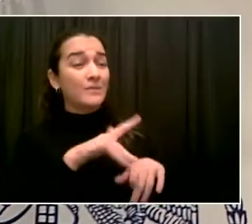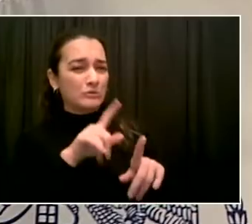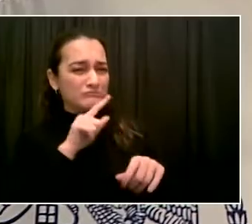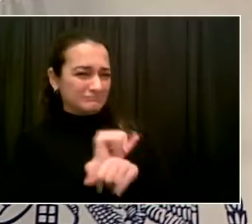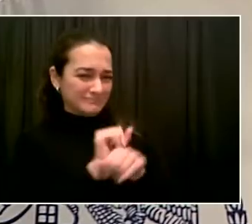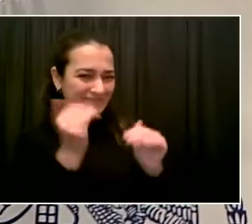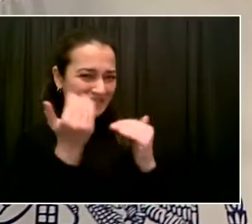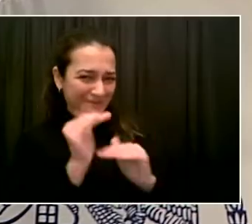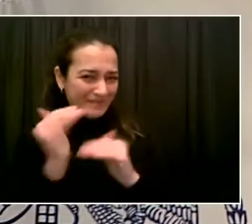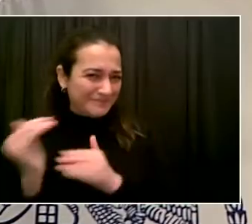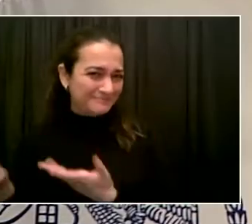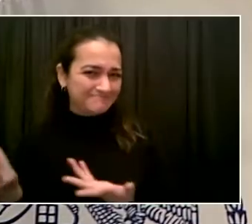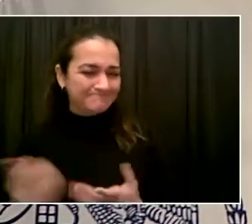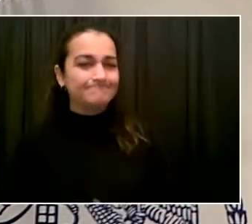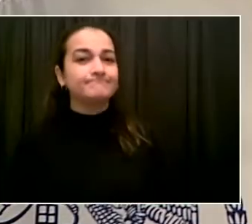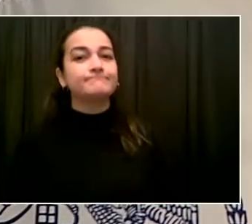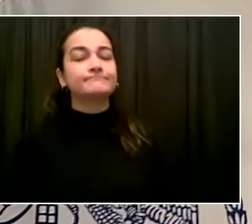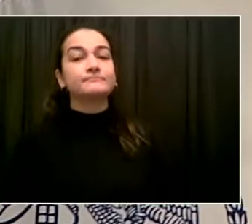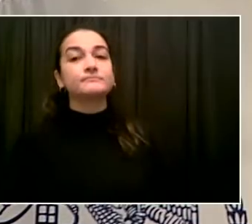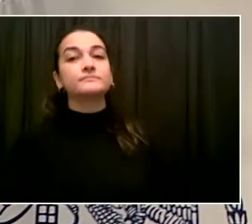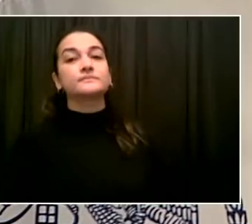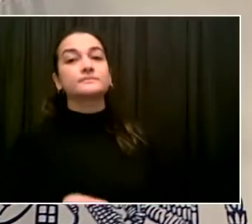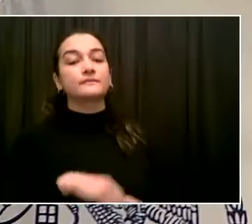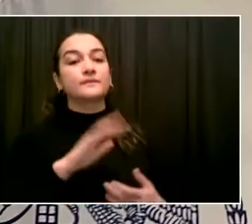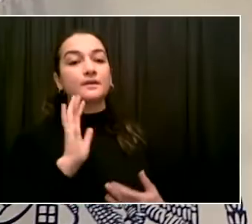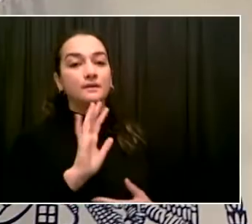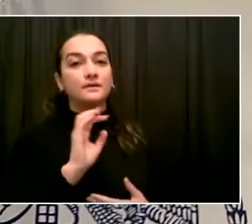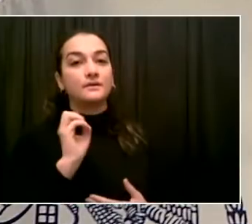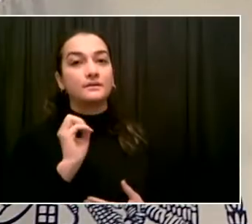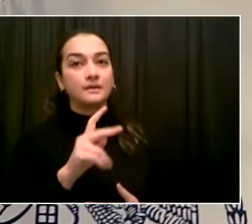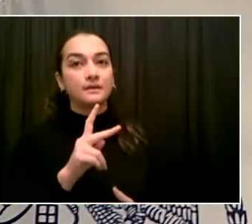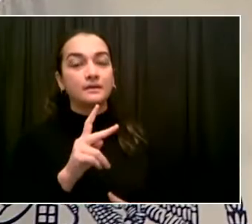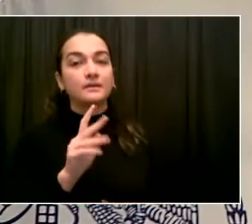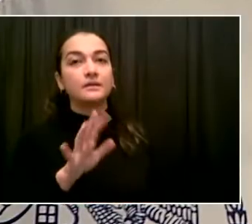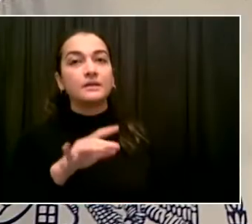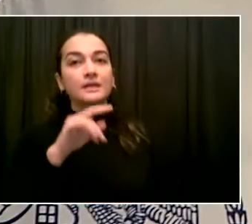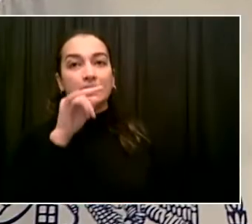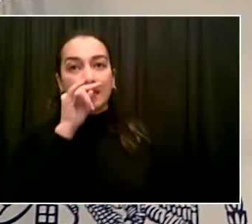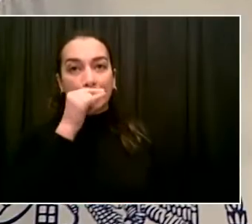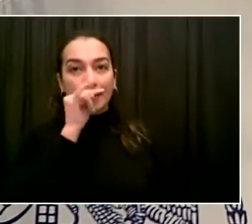PHRASE, YOUR PREMISE. HOW ARE PARENTS SUPPOSED